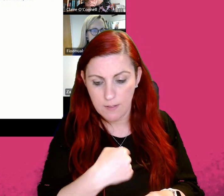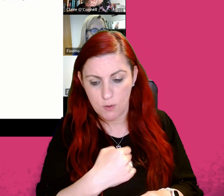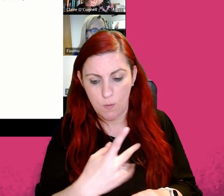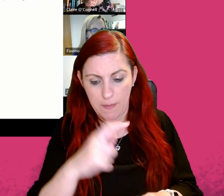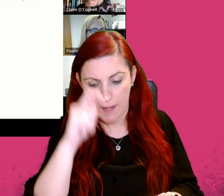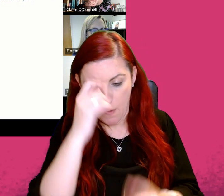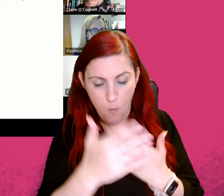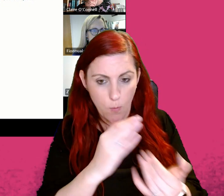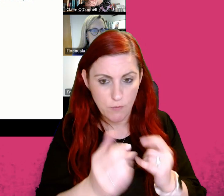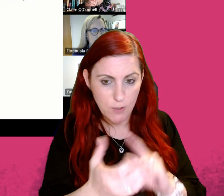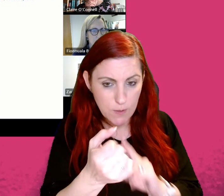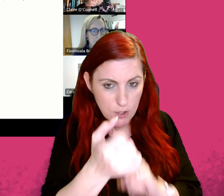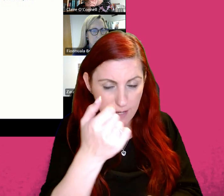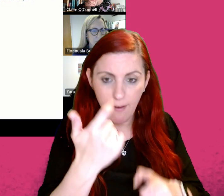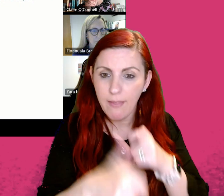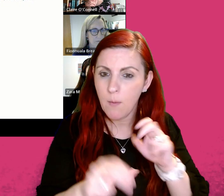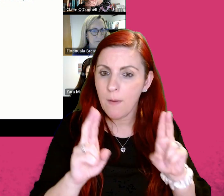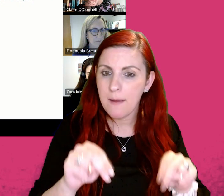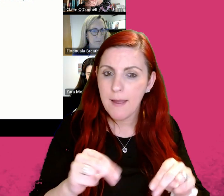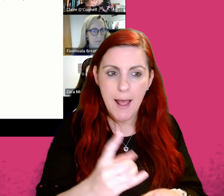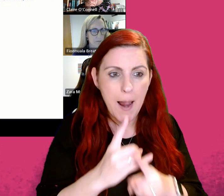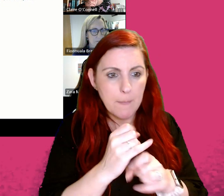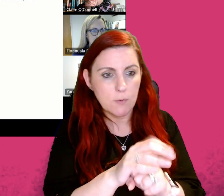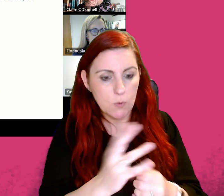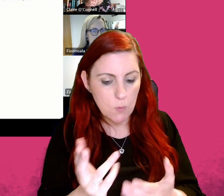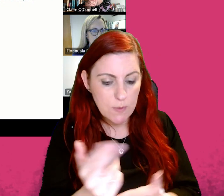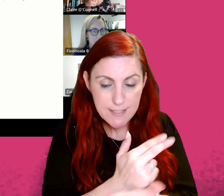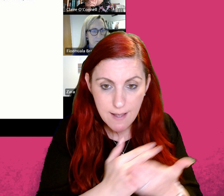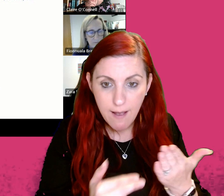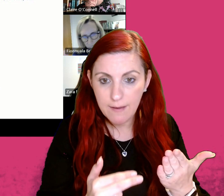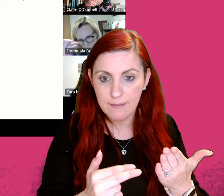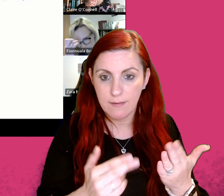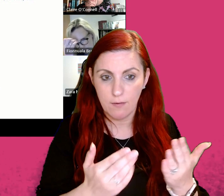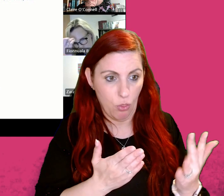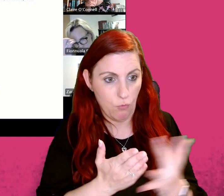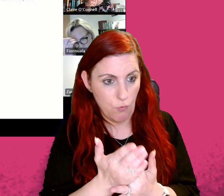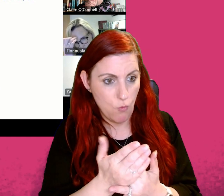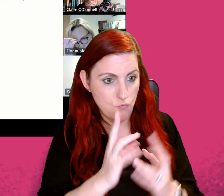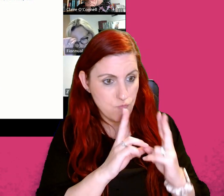do as I said we can help with design clarifying research questions that matter methodology that's